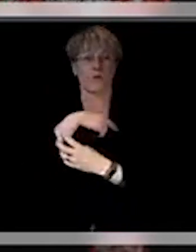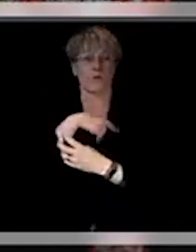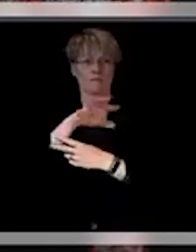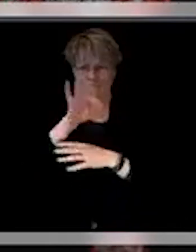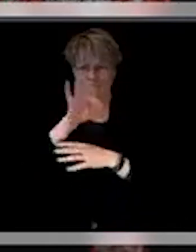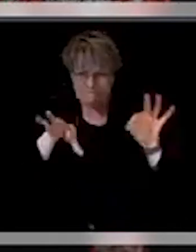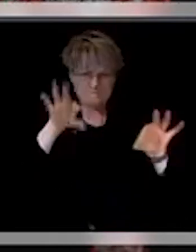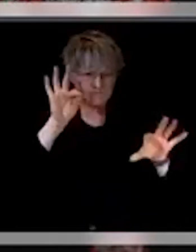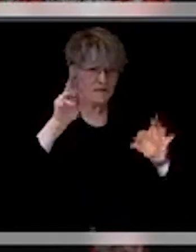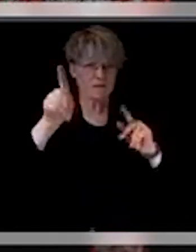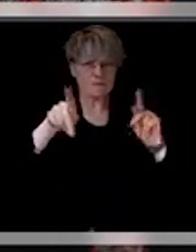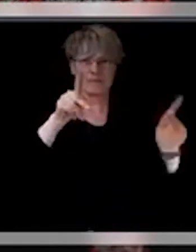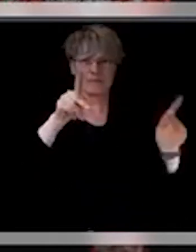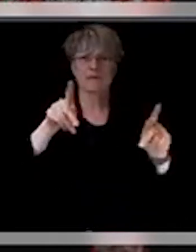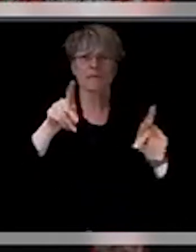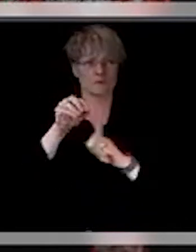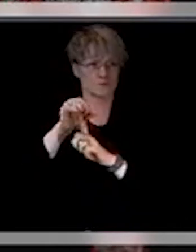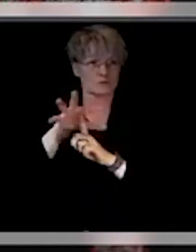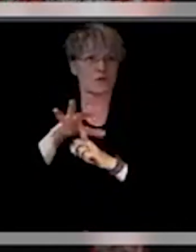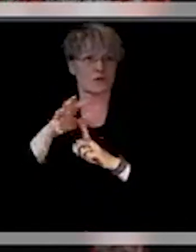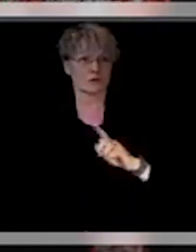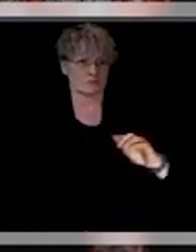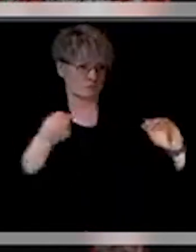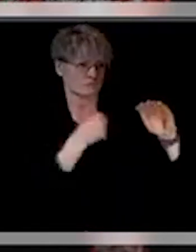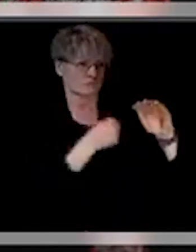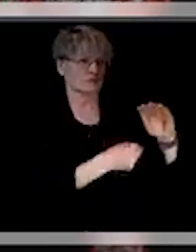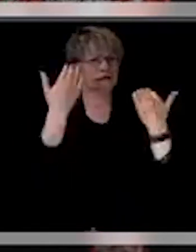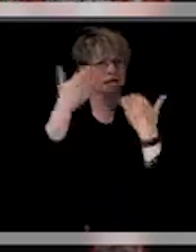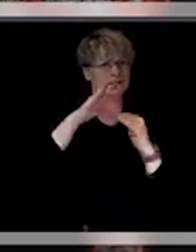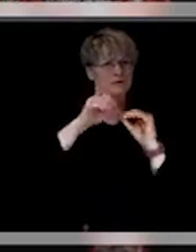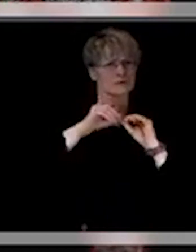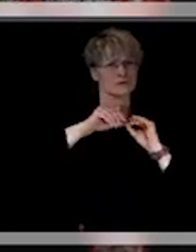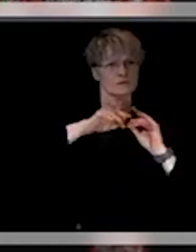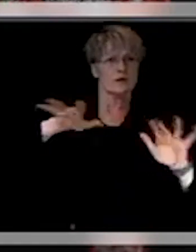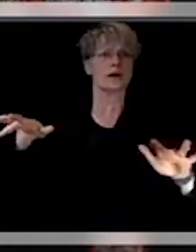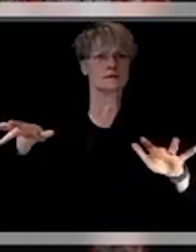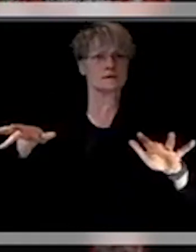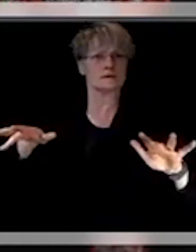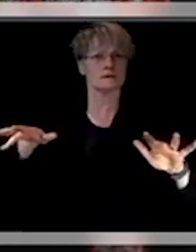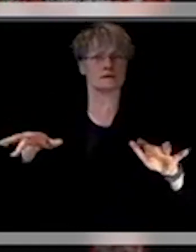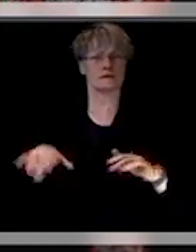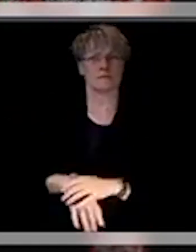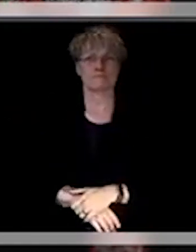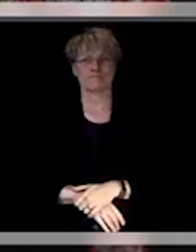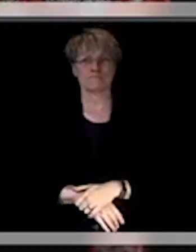and trying to limit spread. Unfortunately, we can only do that for the cases that are